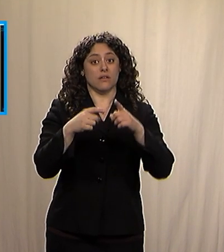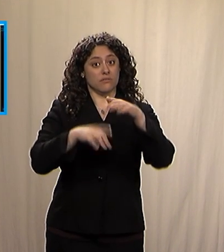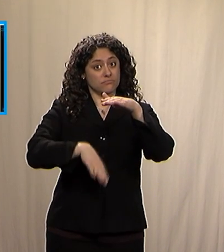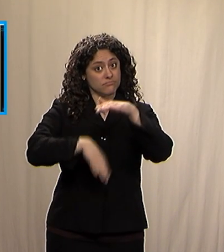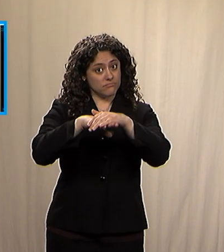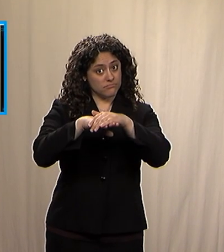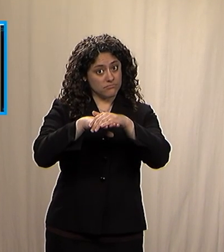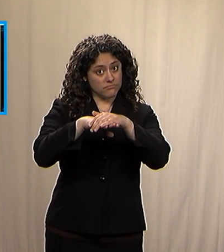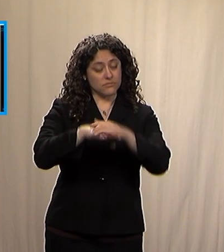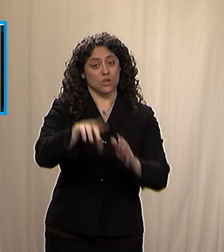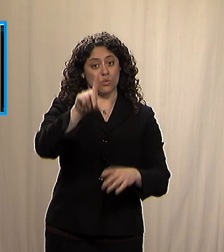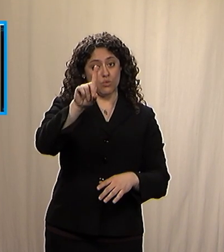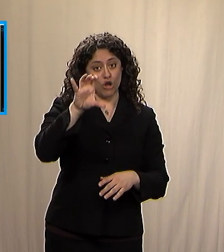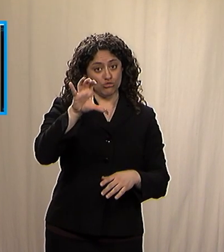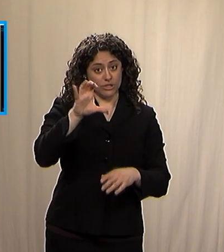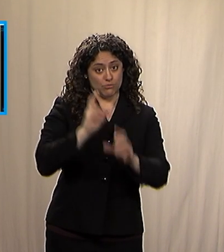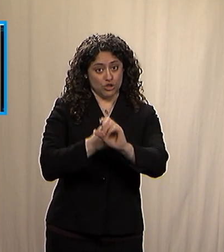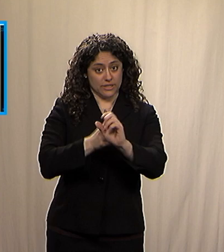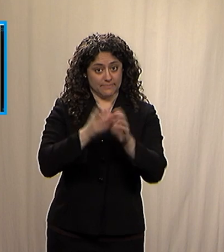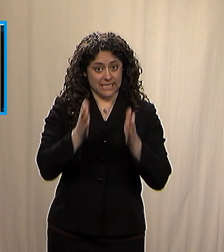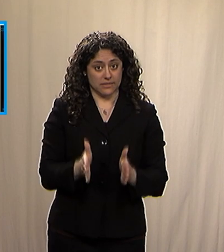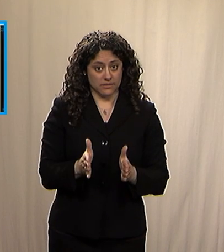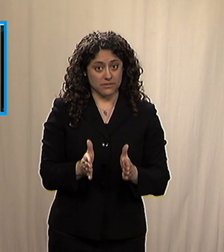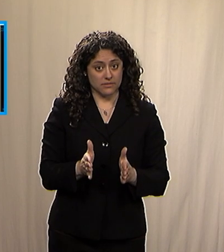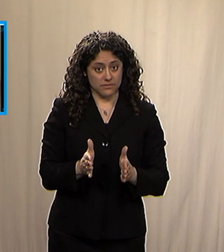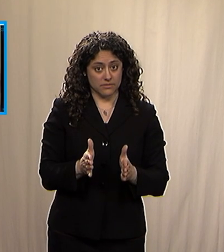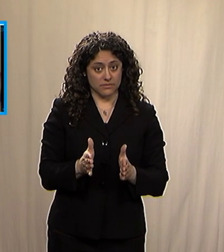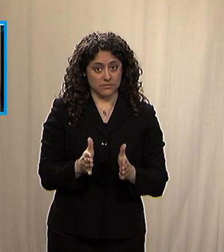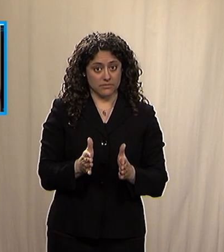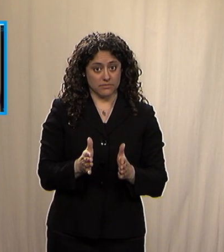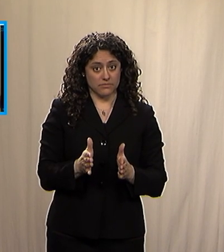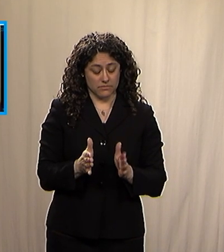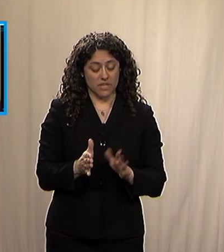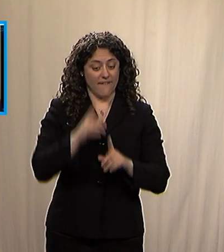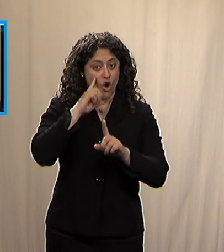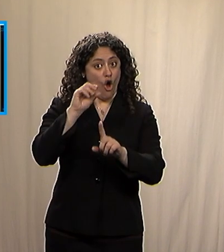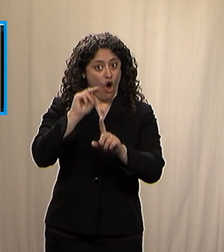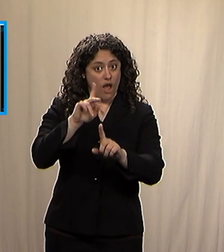So that's for the actual online learning community.